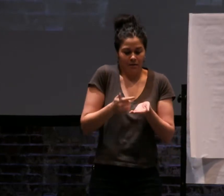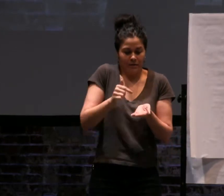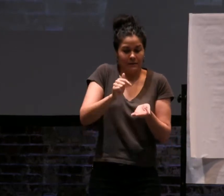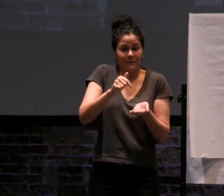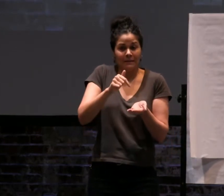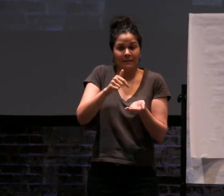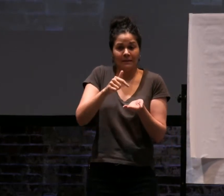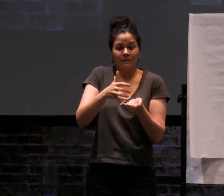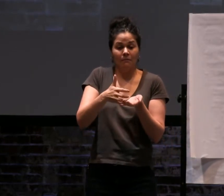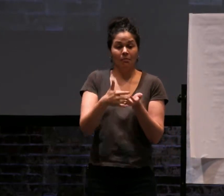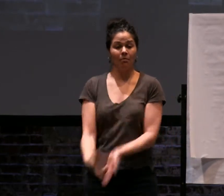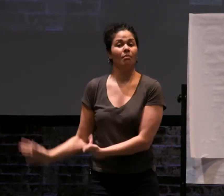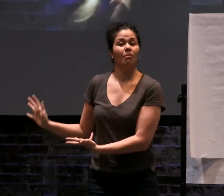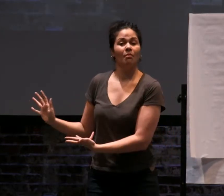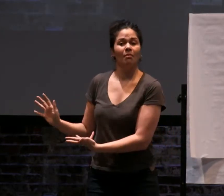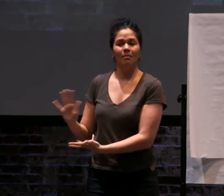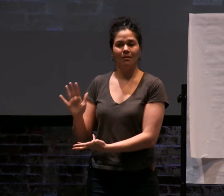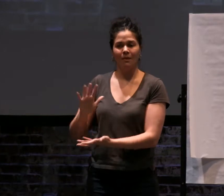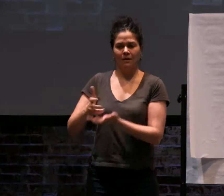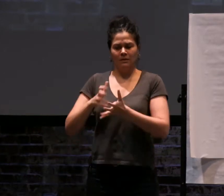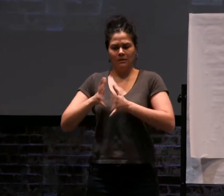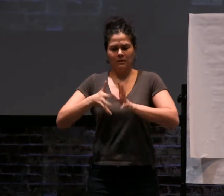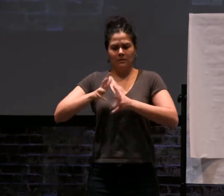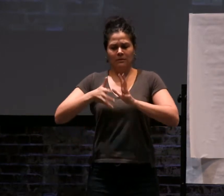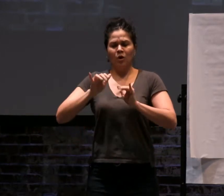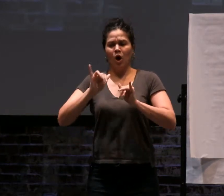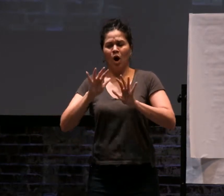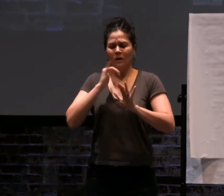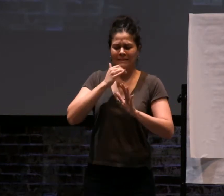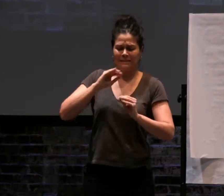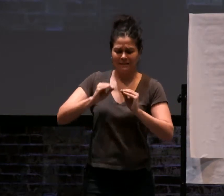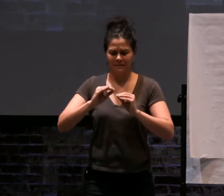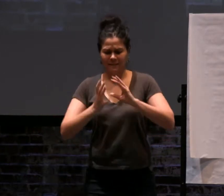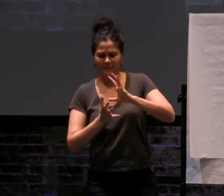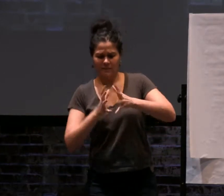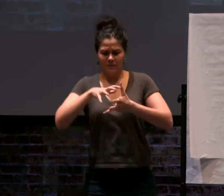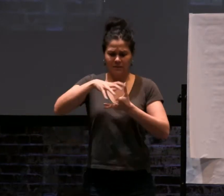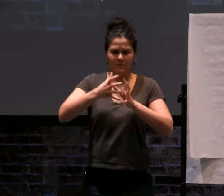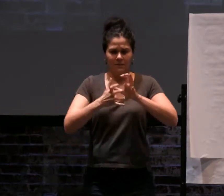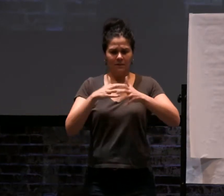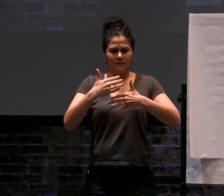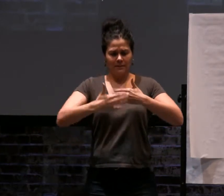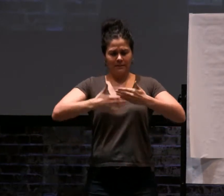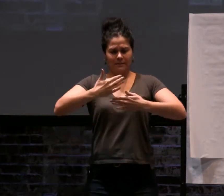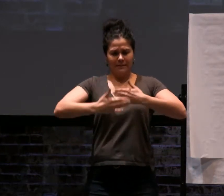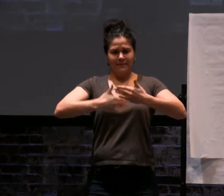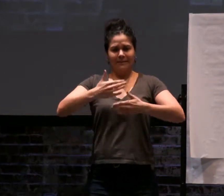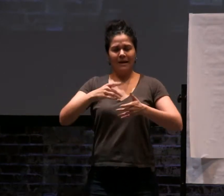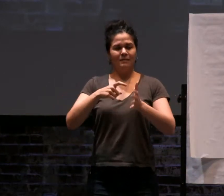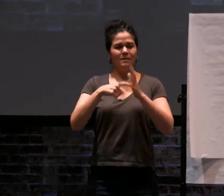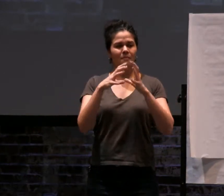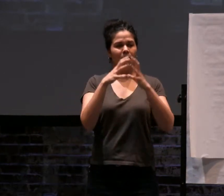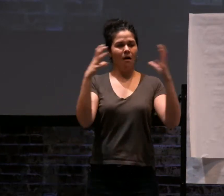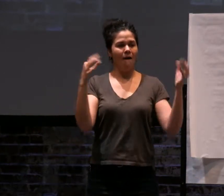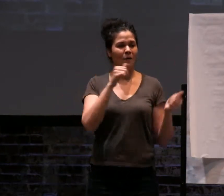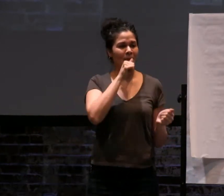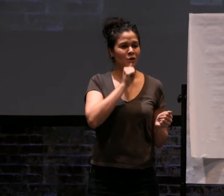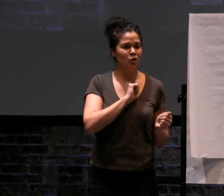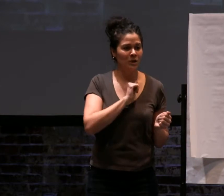It is like a young, tender newborn thing that's coming to life and taking shape.